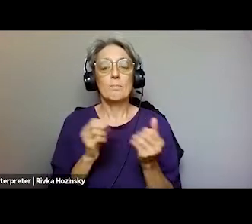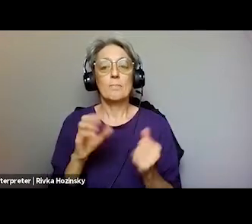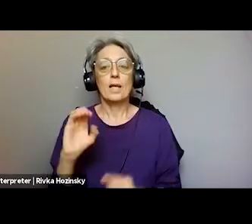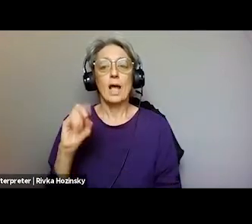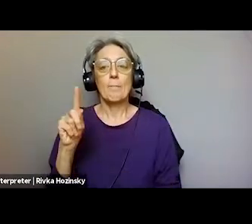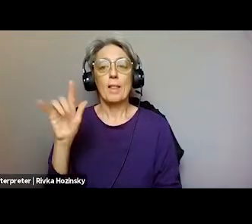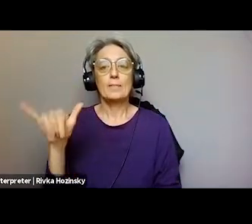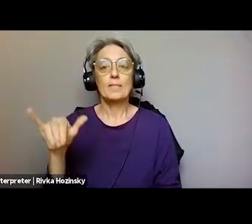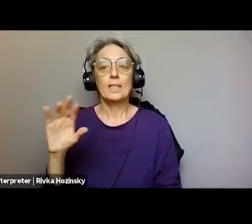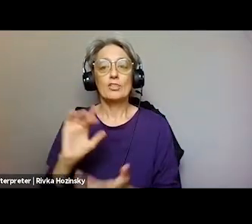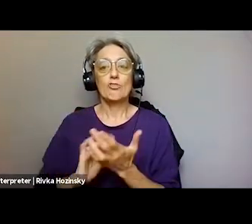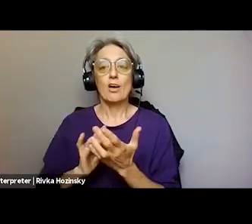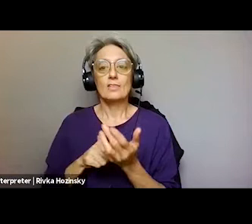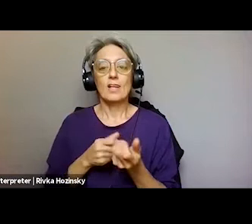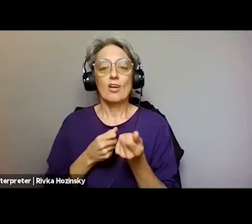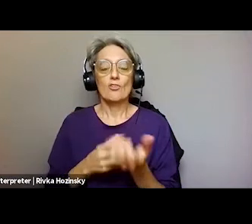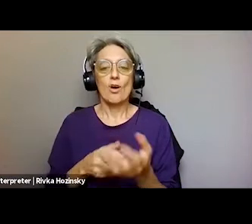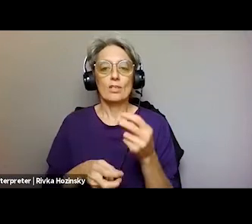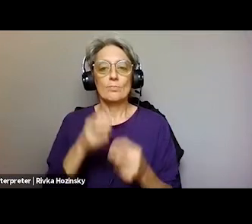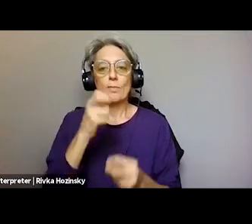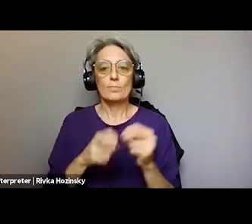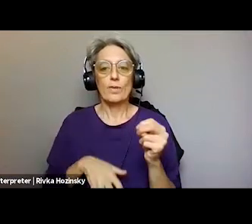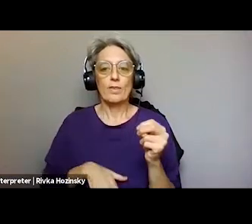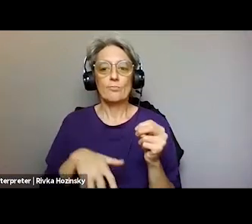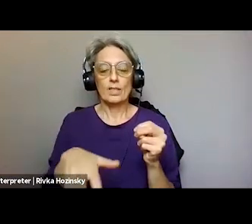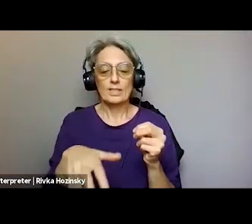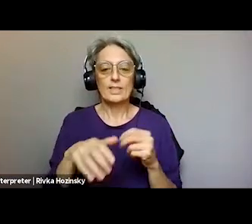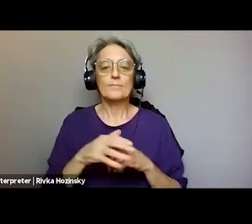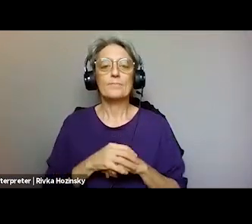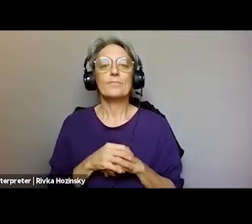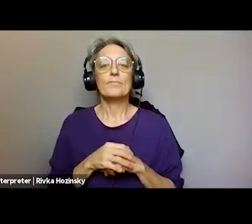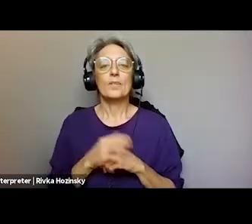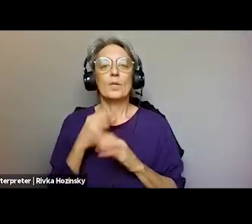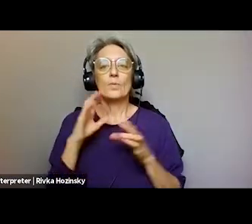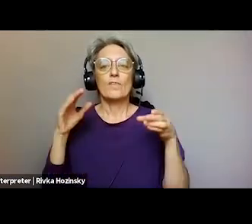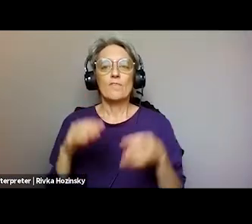cause pregnancy-related complications. We're going to focus on the lack of appropriate prenatal care